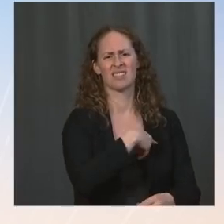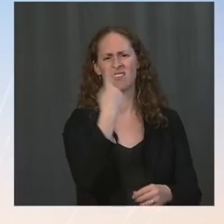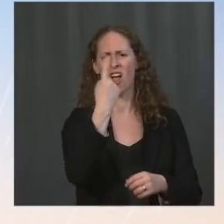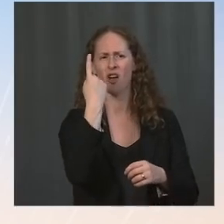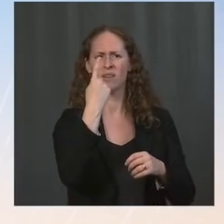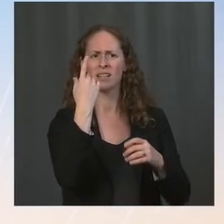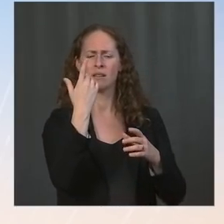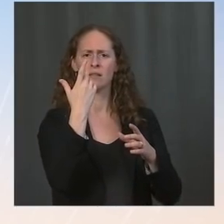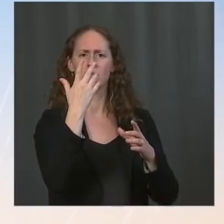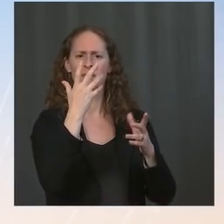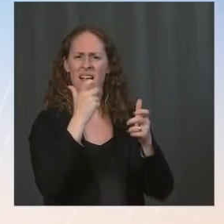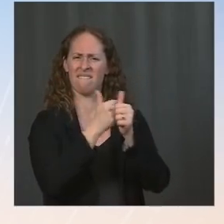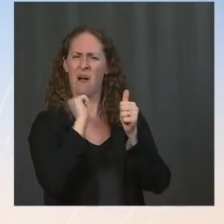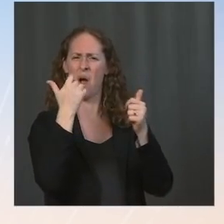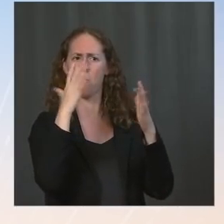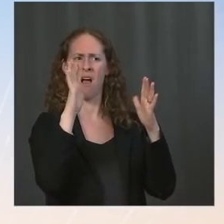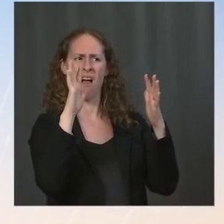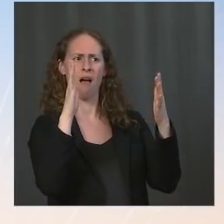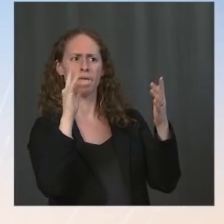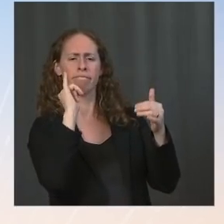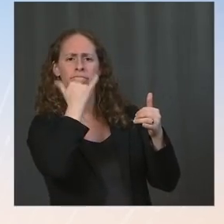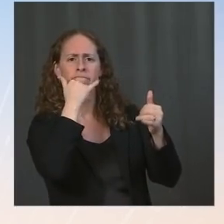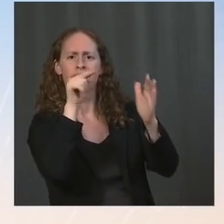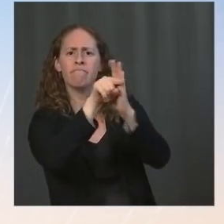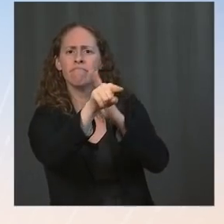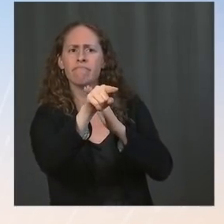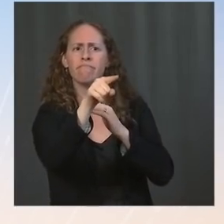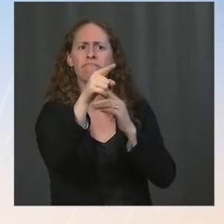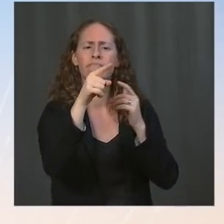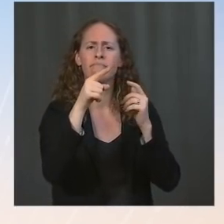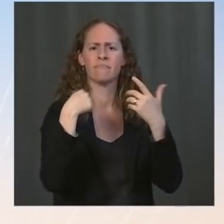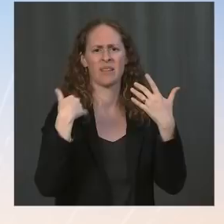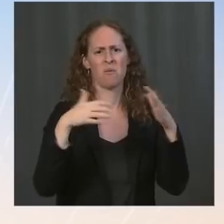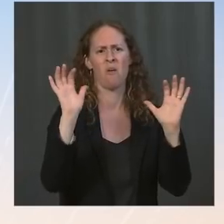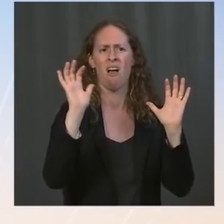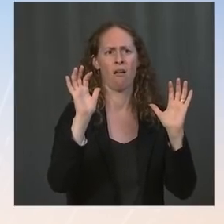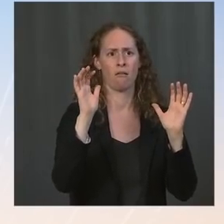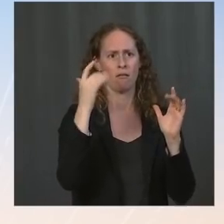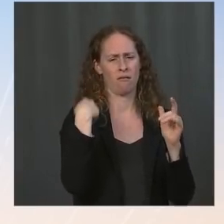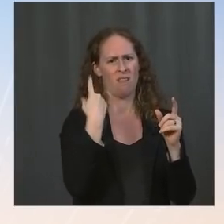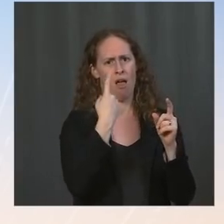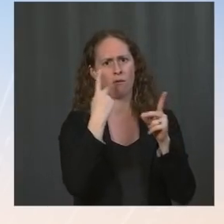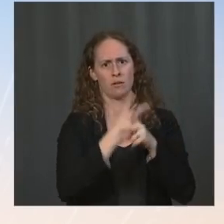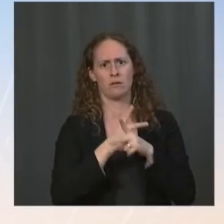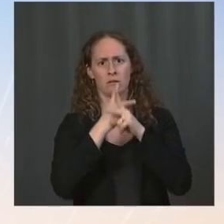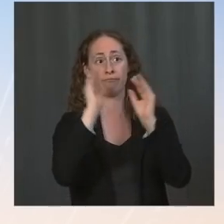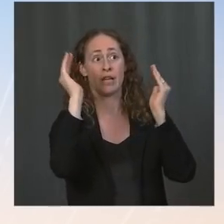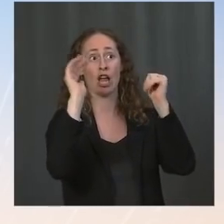and probably more than almost any country in the world. I can't speak to or confirm the numbers